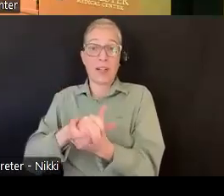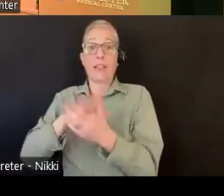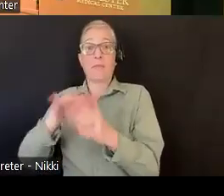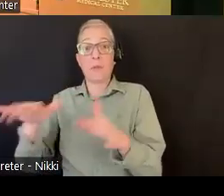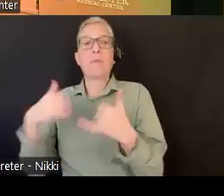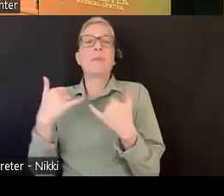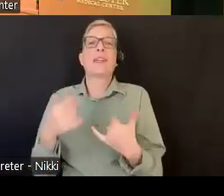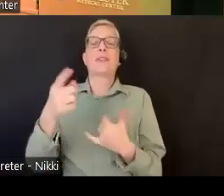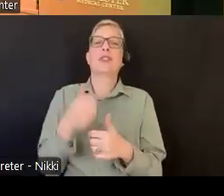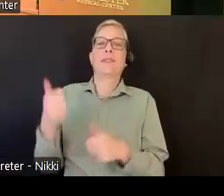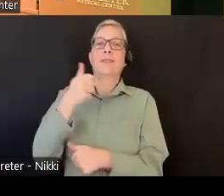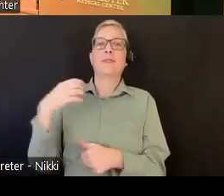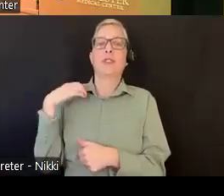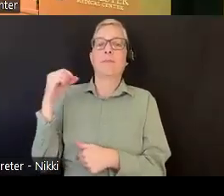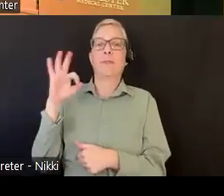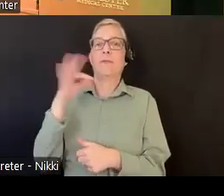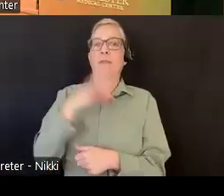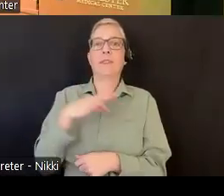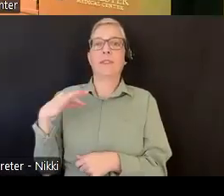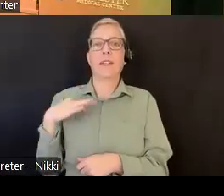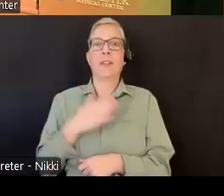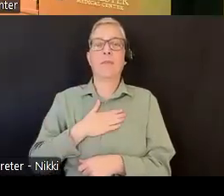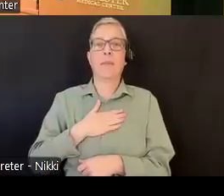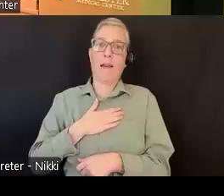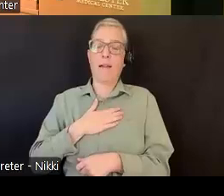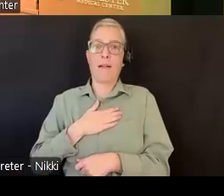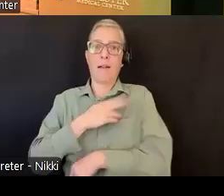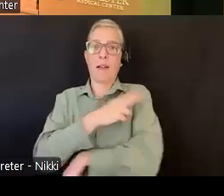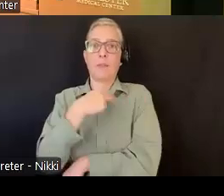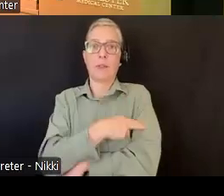she kind of tells me, scolds me when I don't finish my medical records on time. But, I mean,